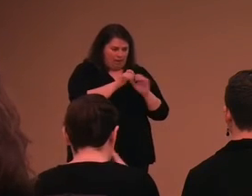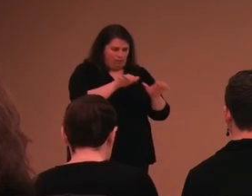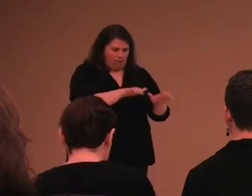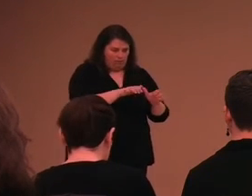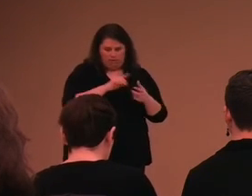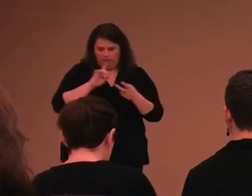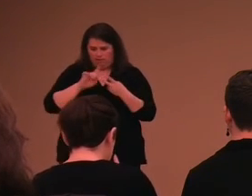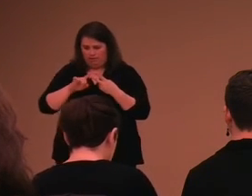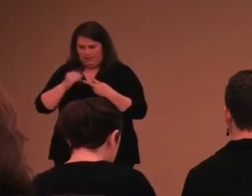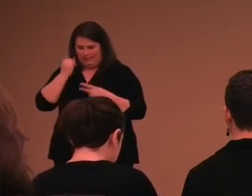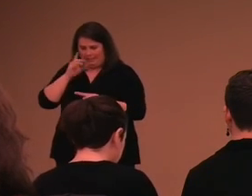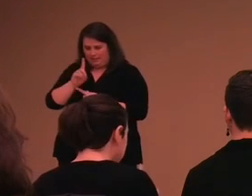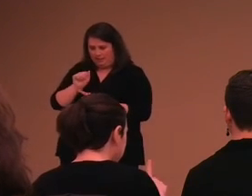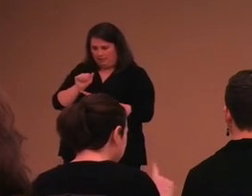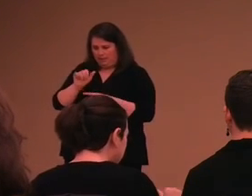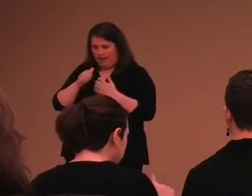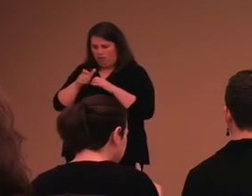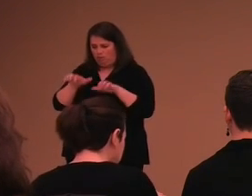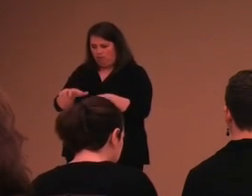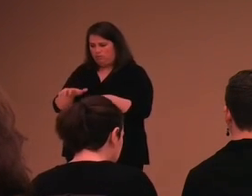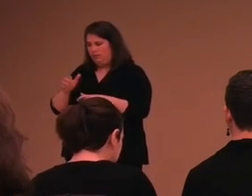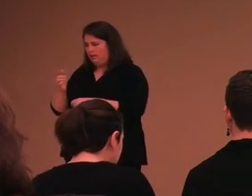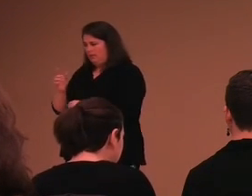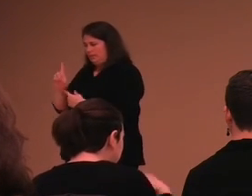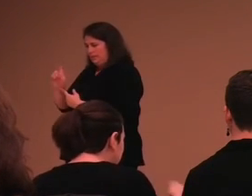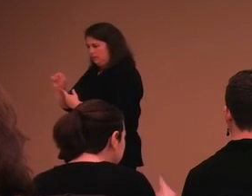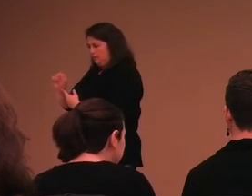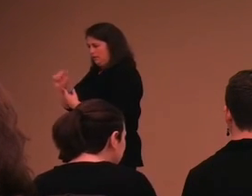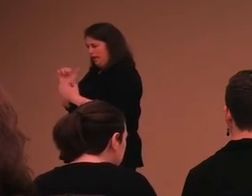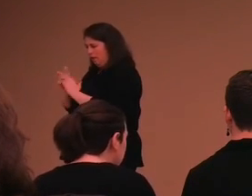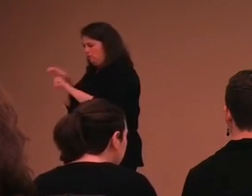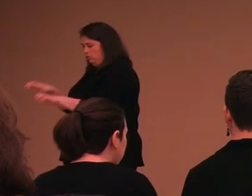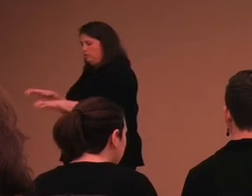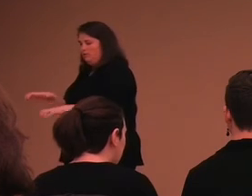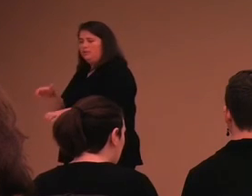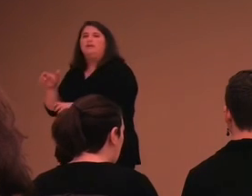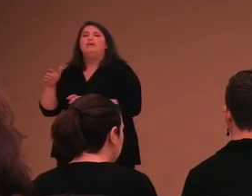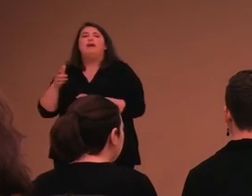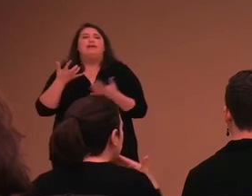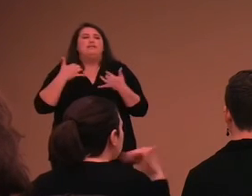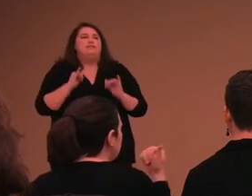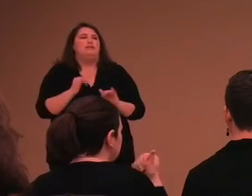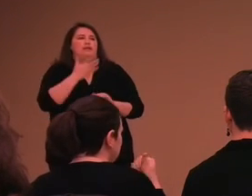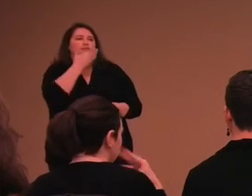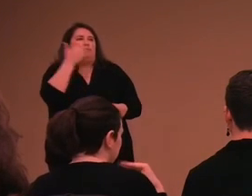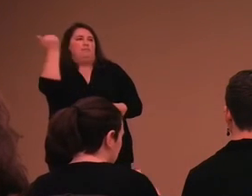and this type of disability will be able to have the best experience and if it's a huge event and